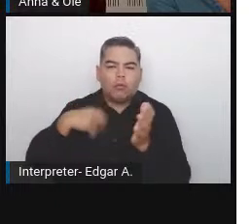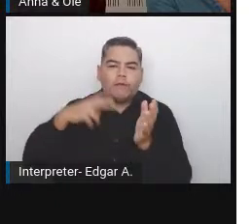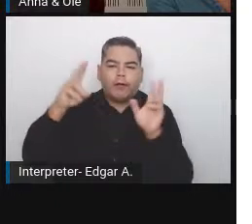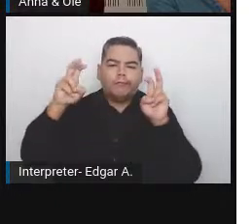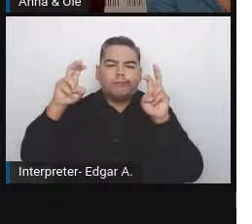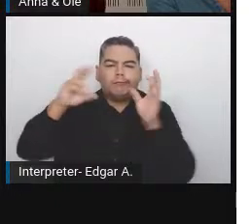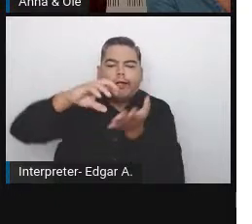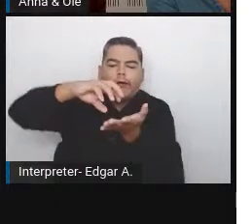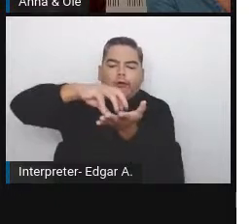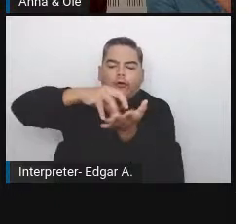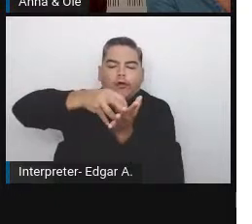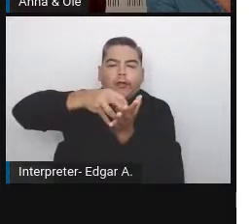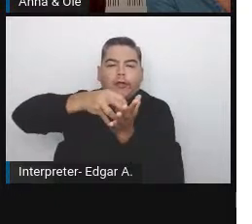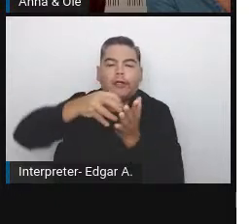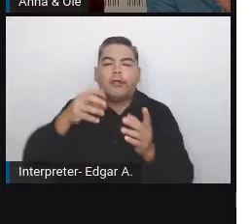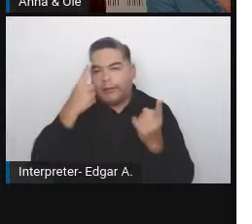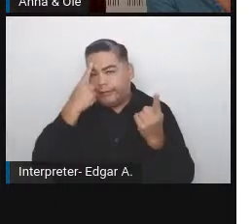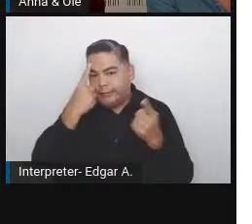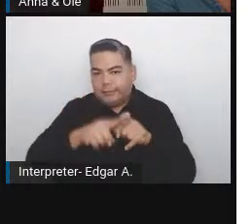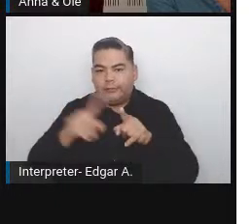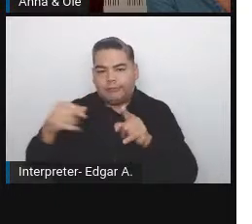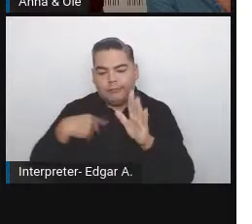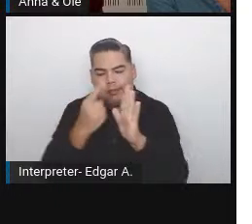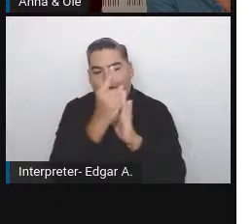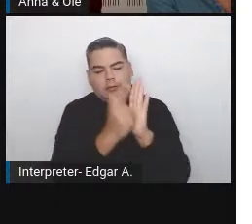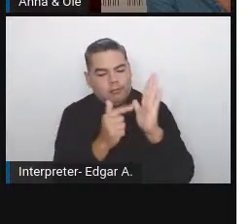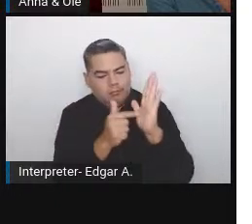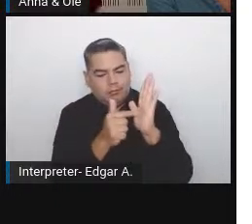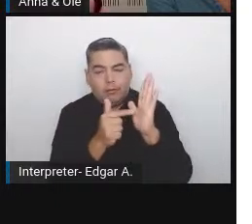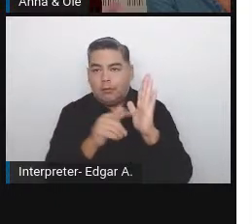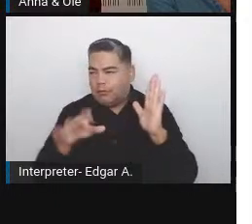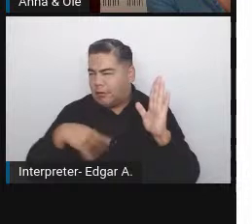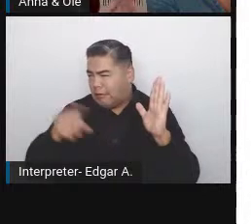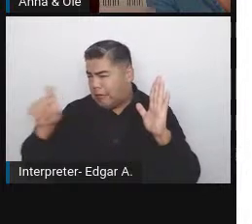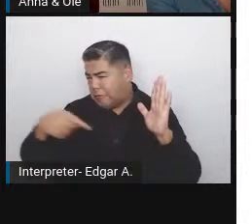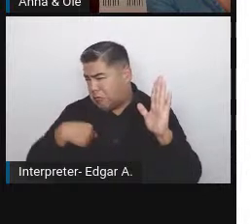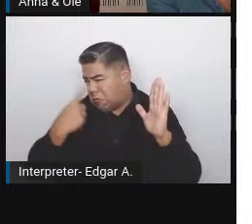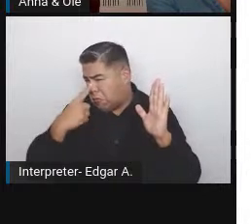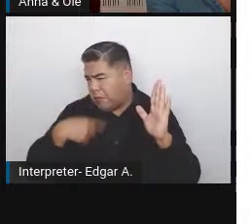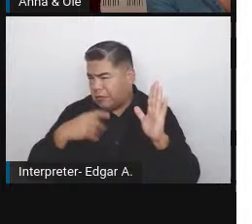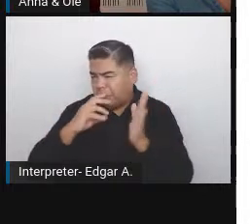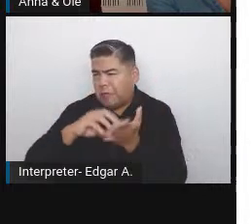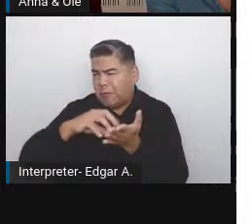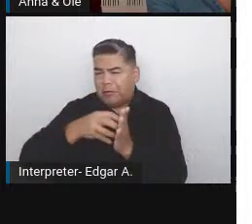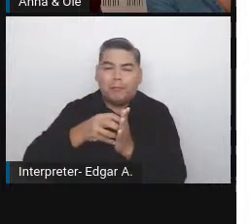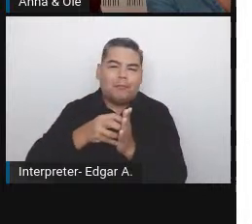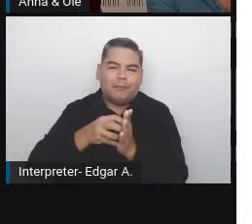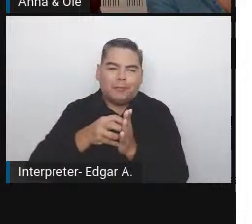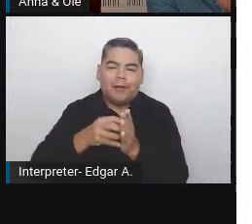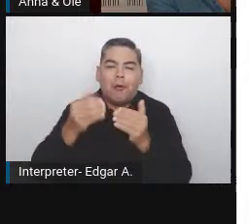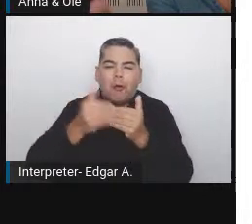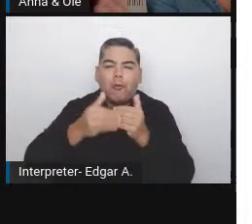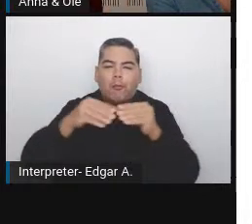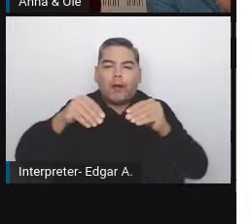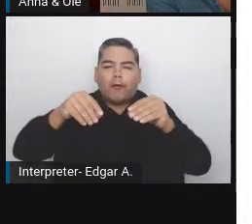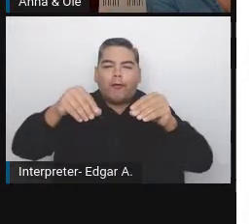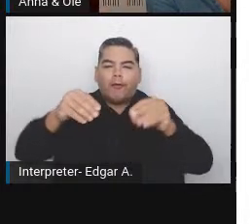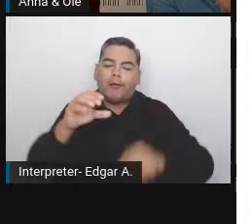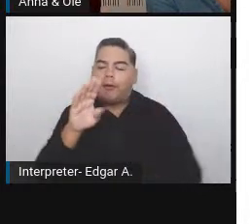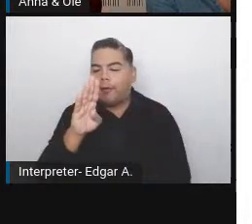in a language that they understand. That means Danish. And we have to have Plugins that are accessible. So we have cookie consent, that is a law.